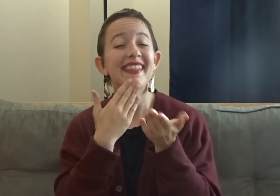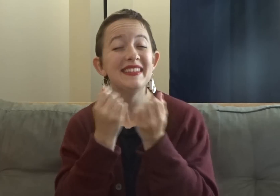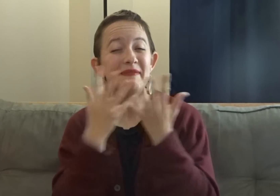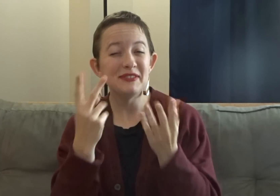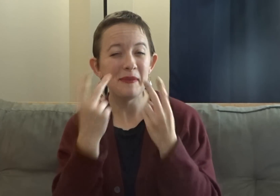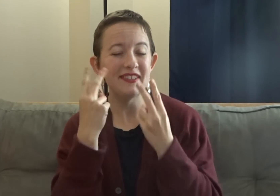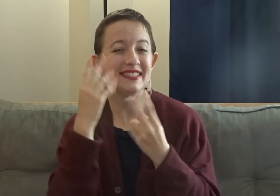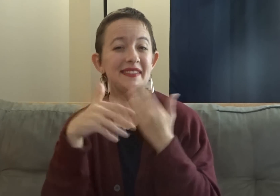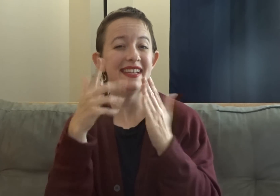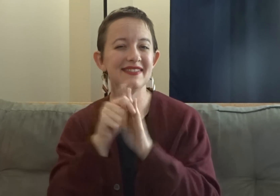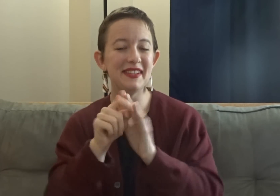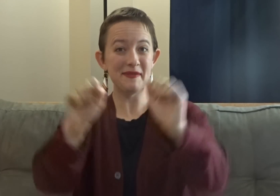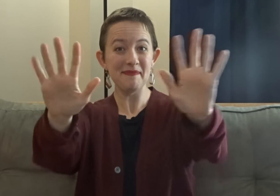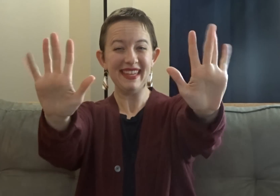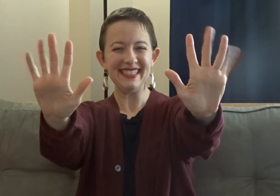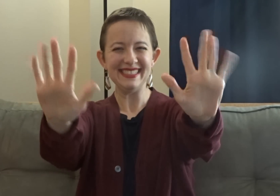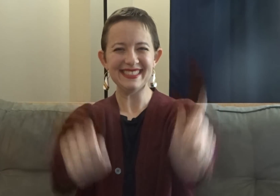Okay, thanks so much for watching. I'll see you in the next one. Bye!